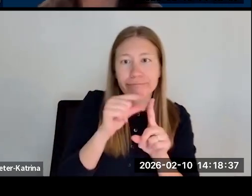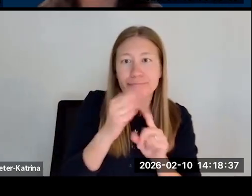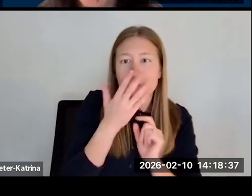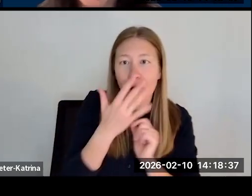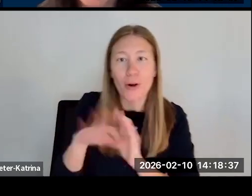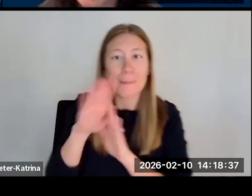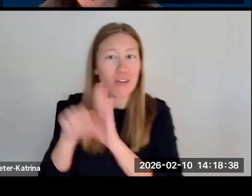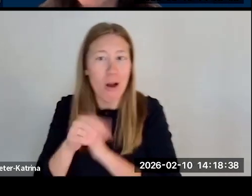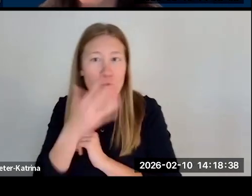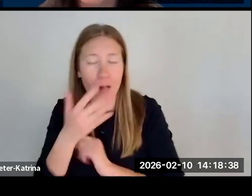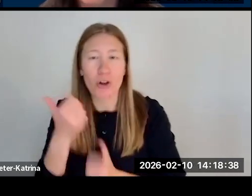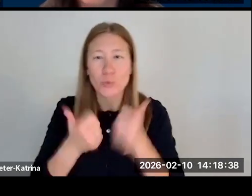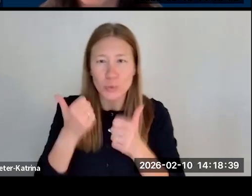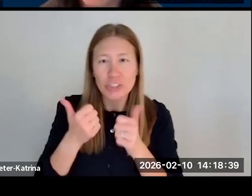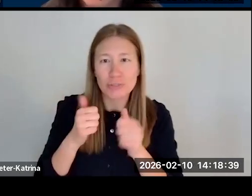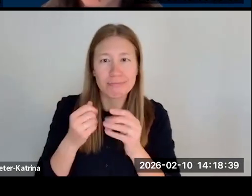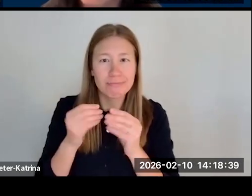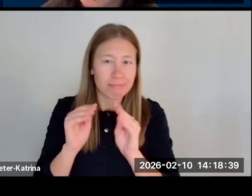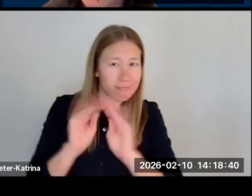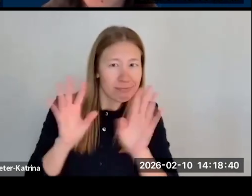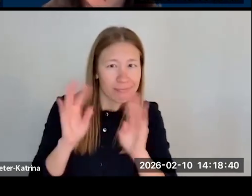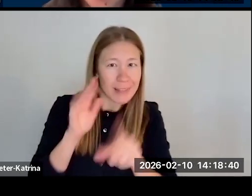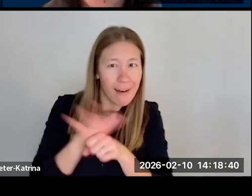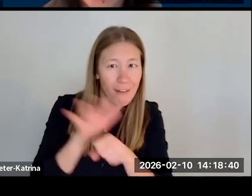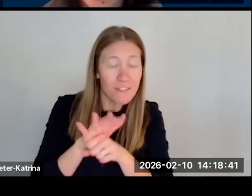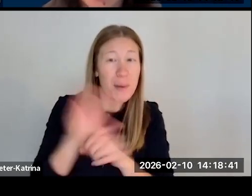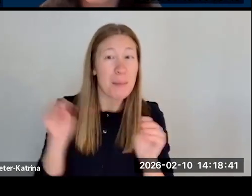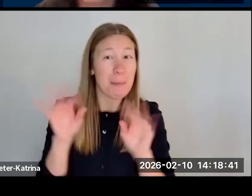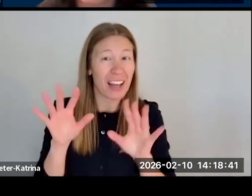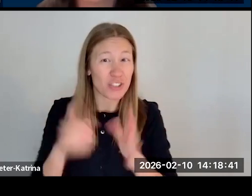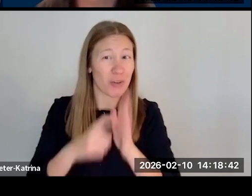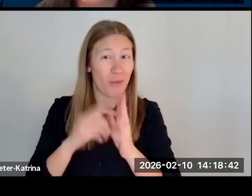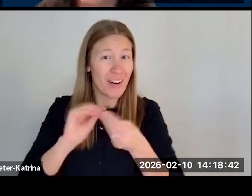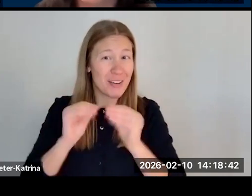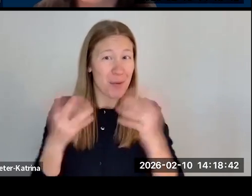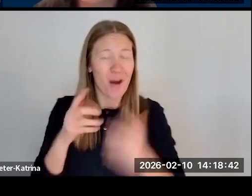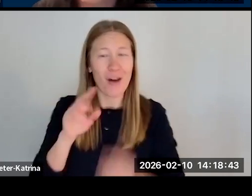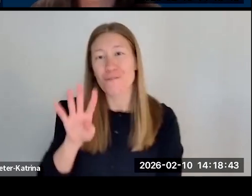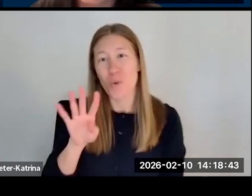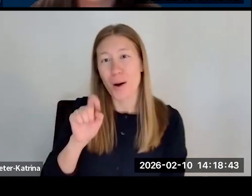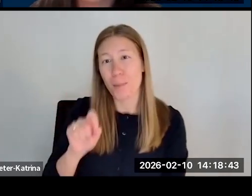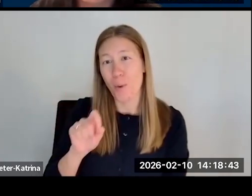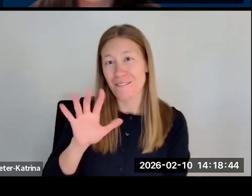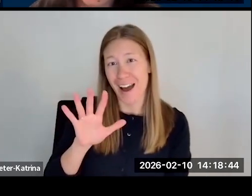And the magic number you are looking for is 4.5 to one. That is the ratio that you need